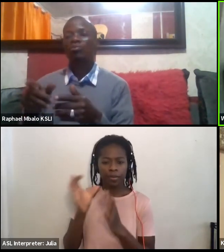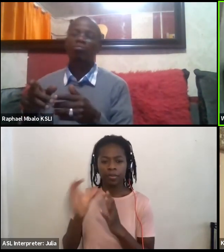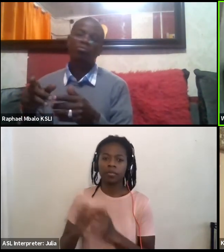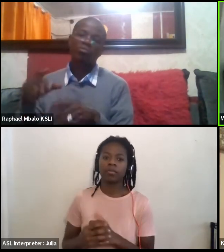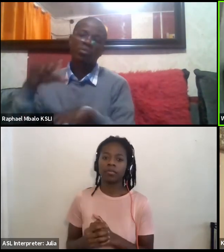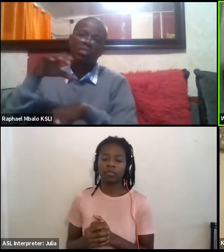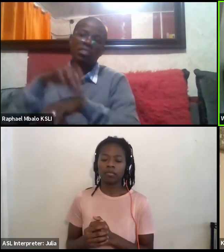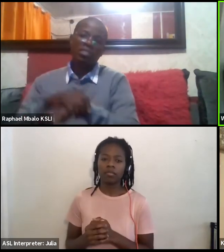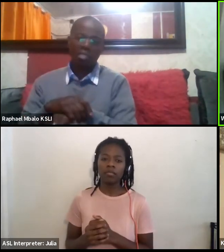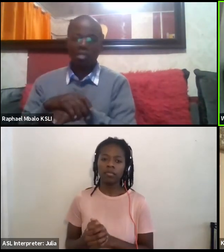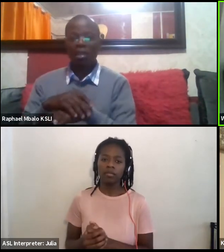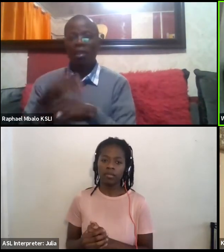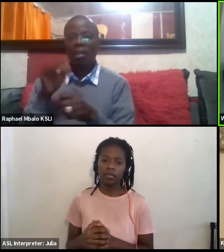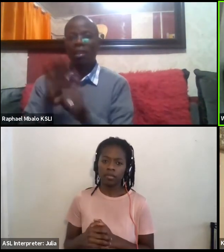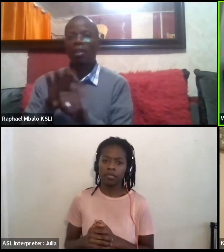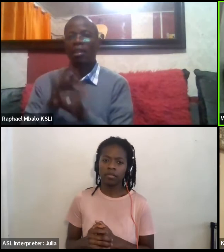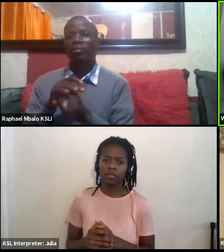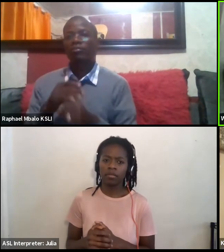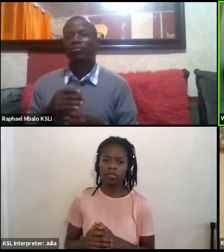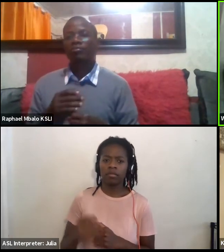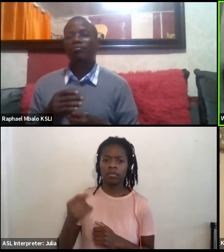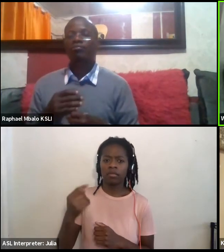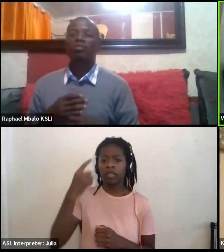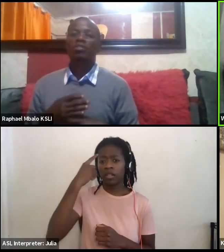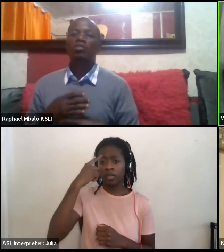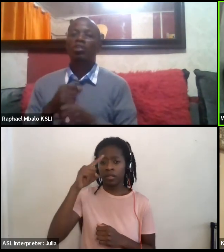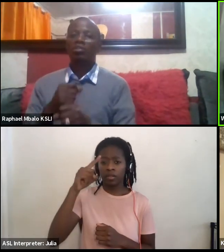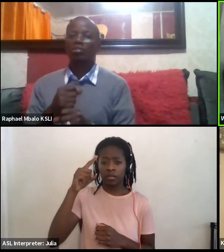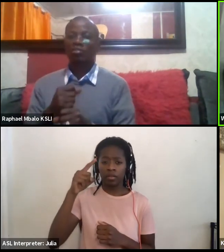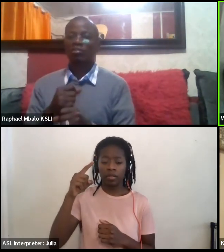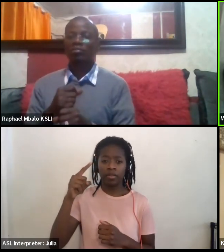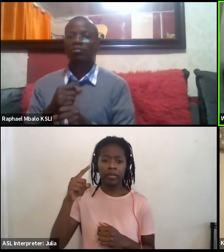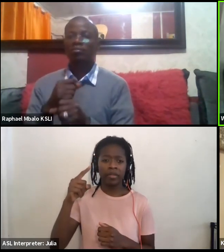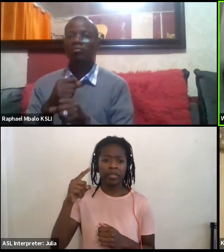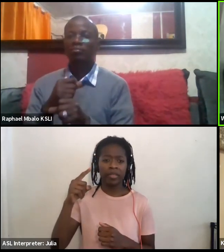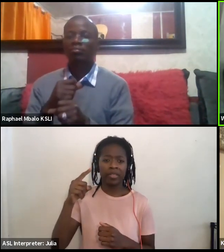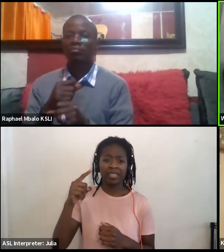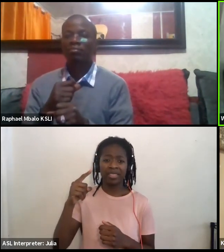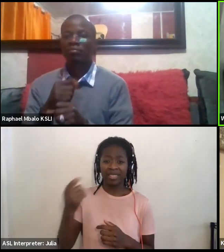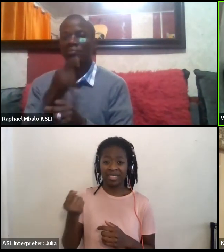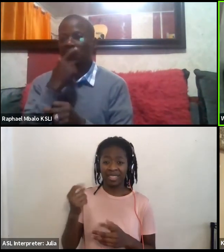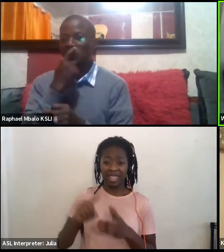and for the first "Too Early for Birds" it was not as easy as I'm saying it,